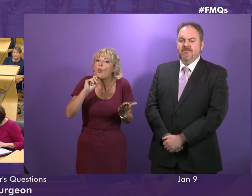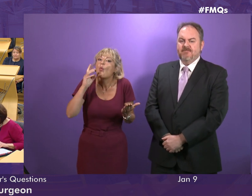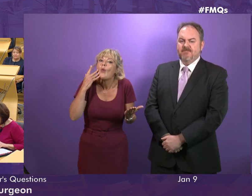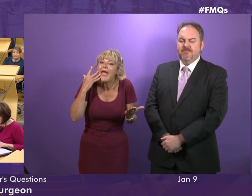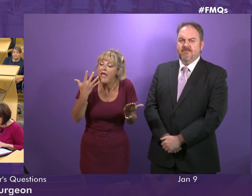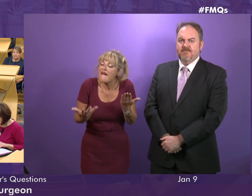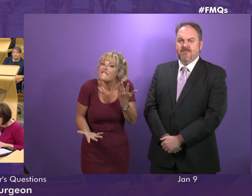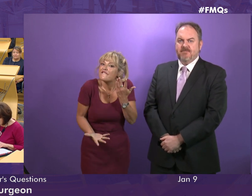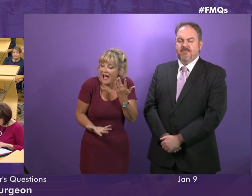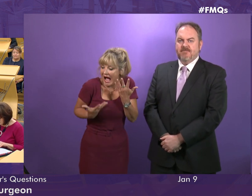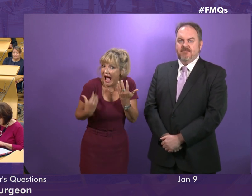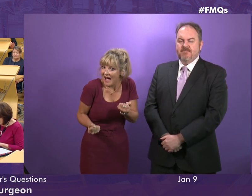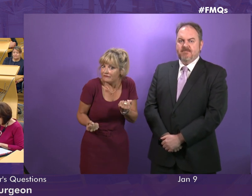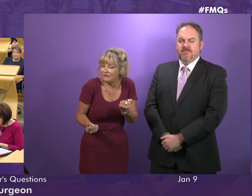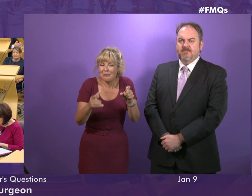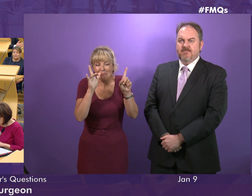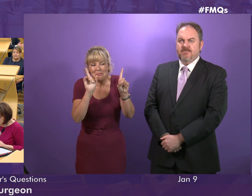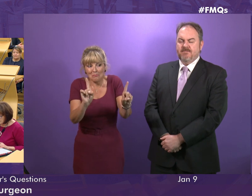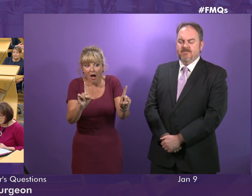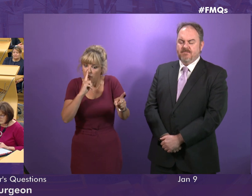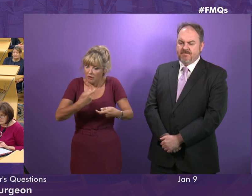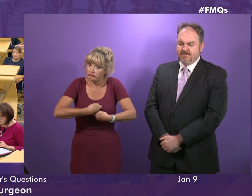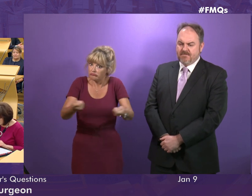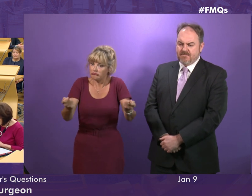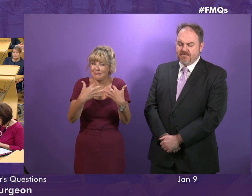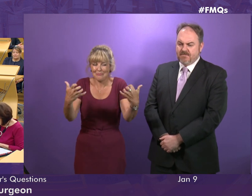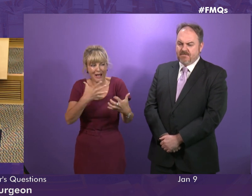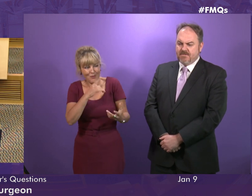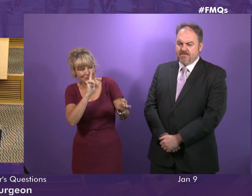I take issue with what Jackson Carlaw has just said, because on 27 November the Deputy